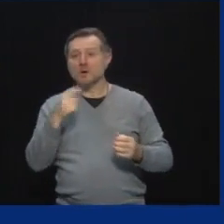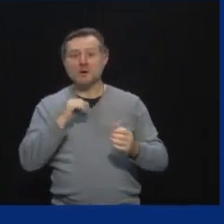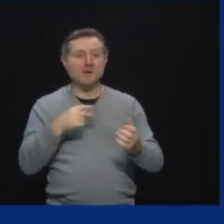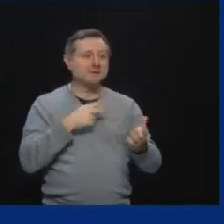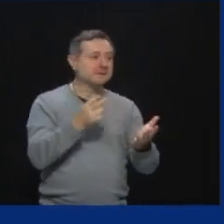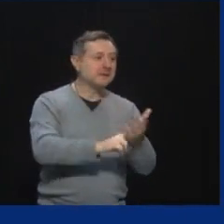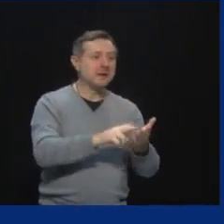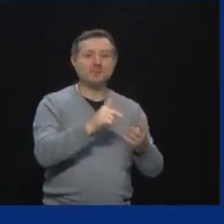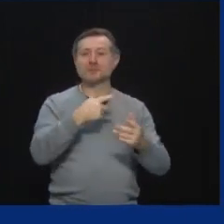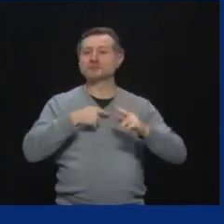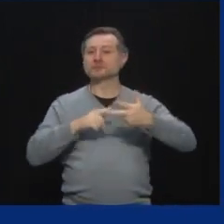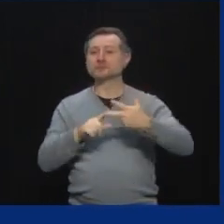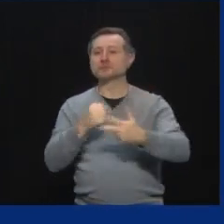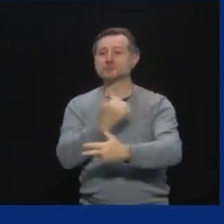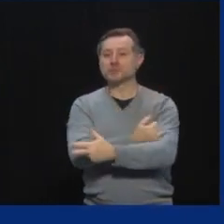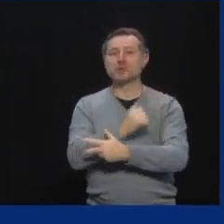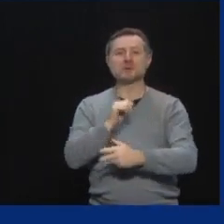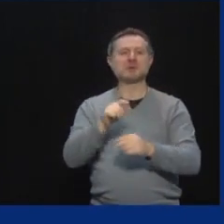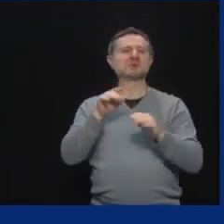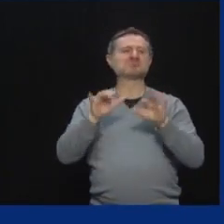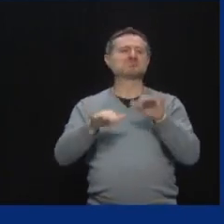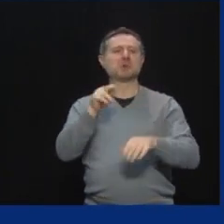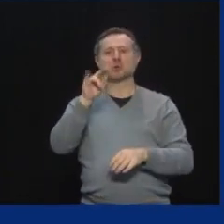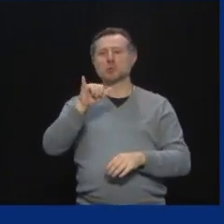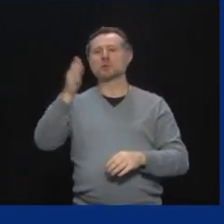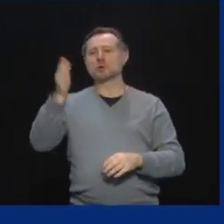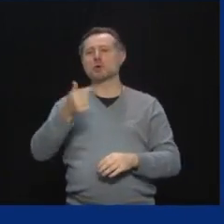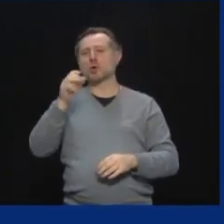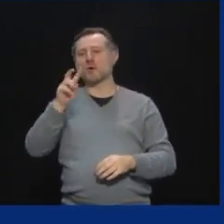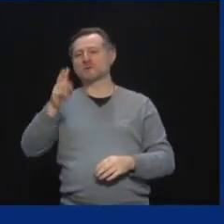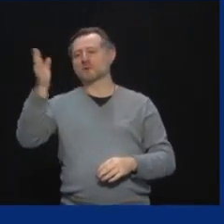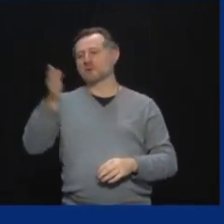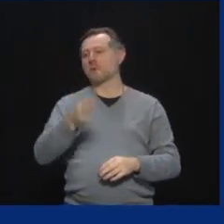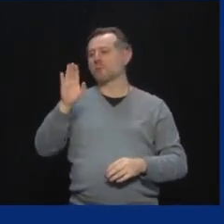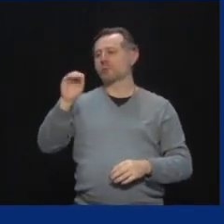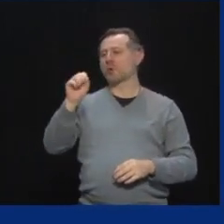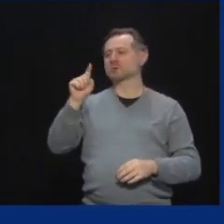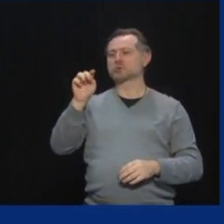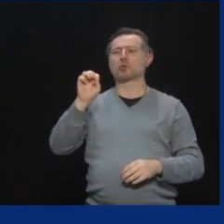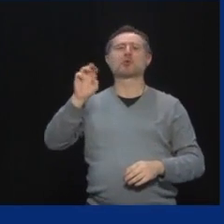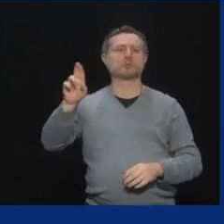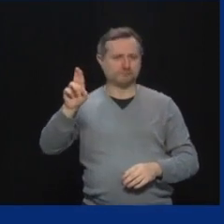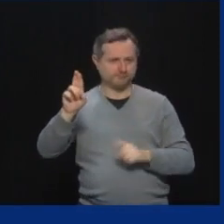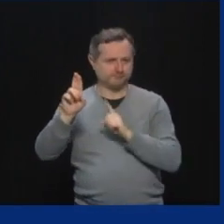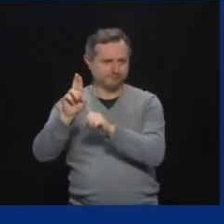shots intensely. Uh huh. Um Again, my number one job as governor is to keep